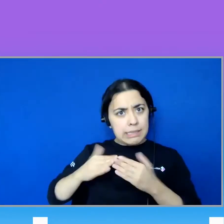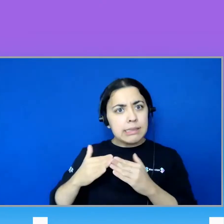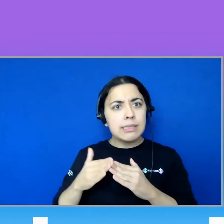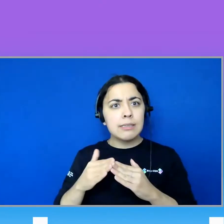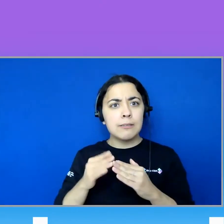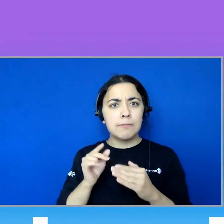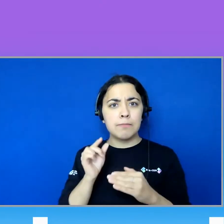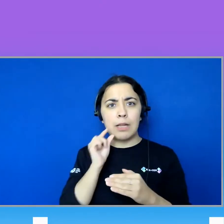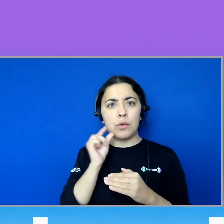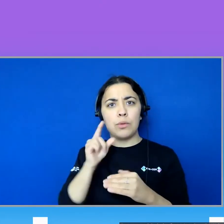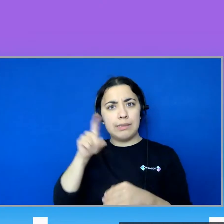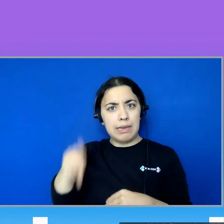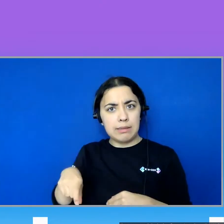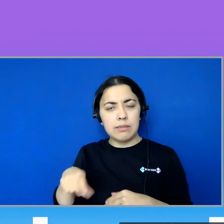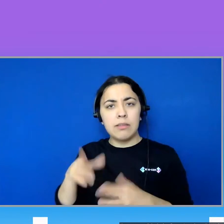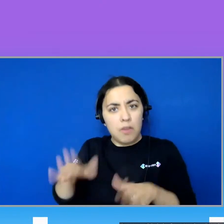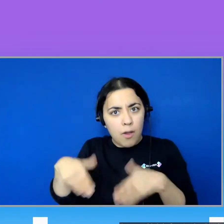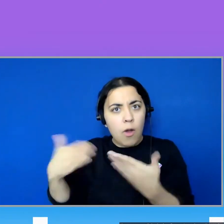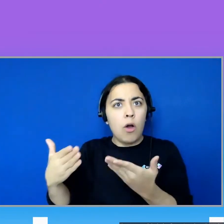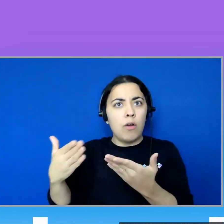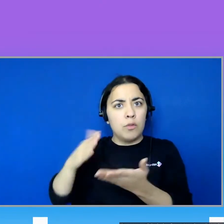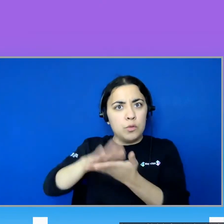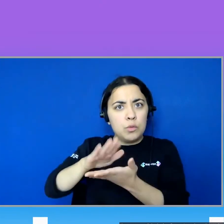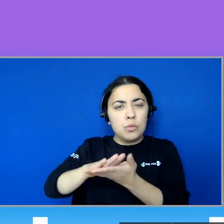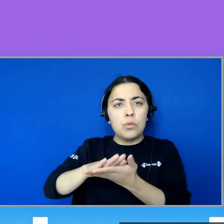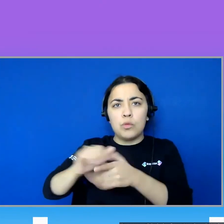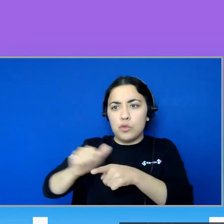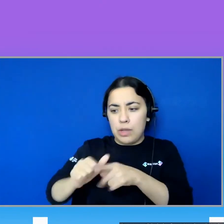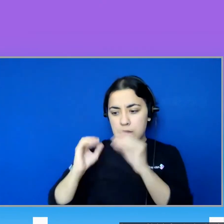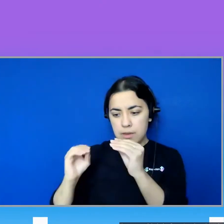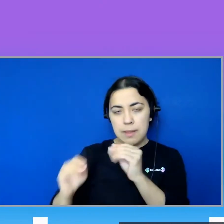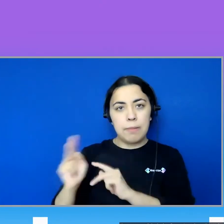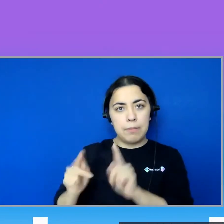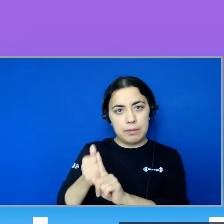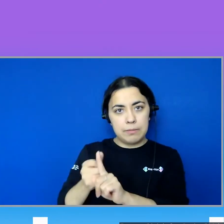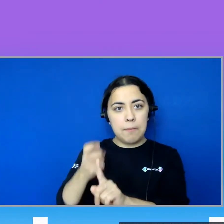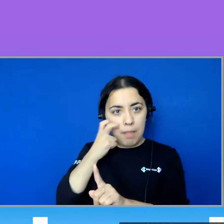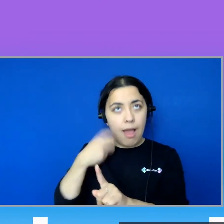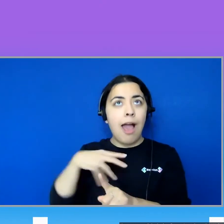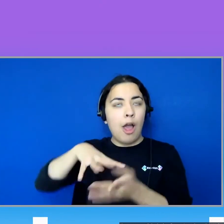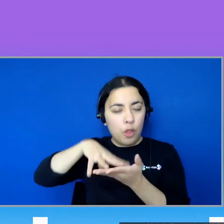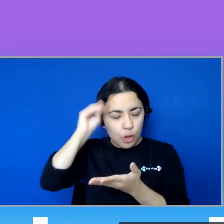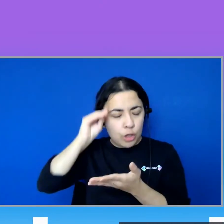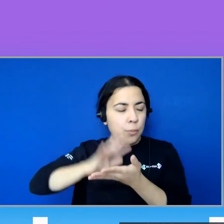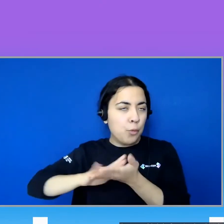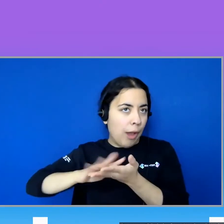my city in San Antonio that did offer training for people who